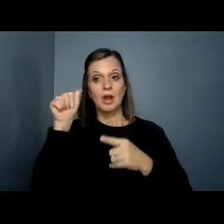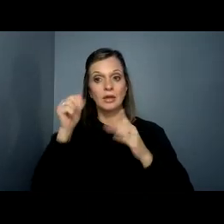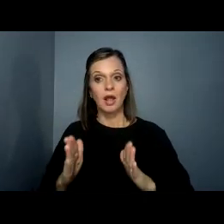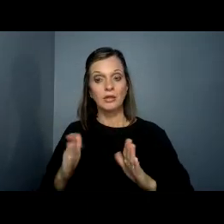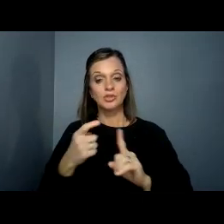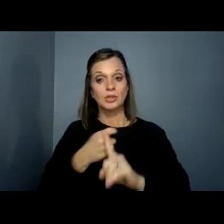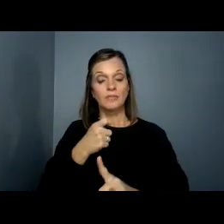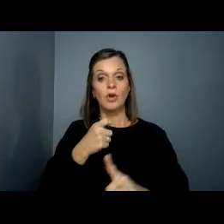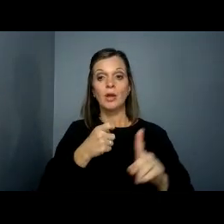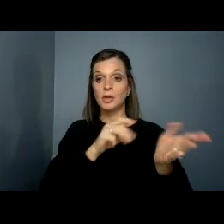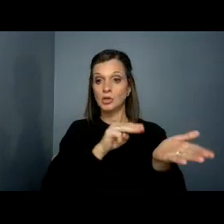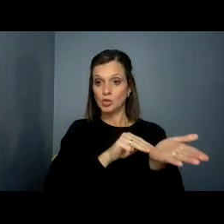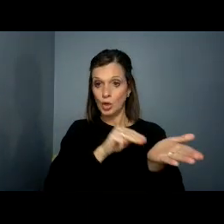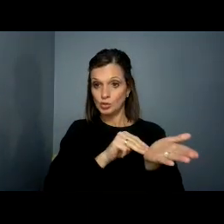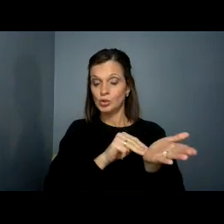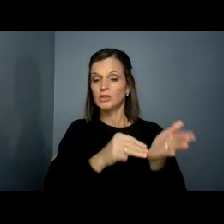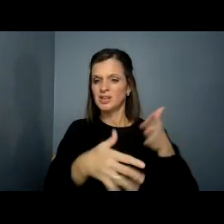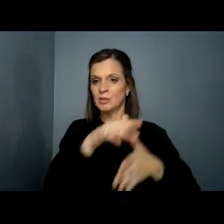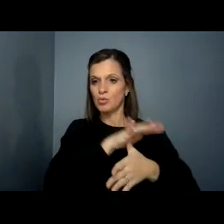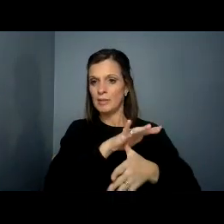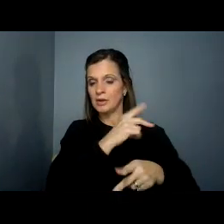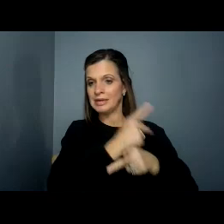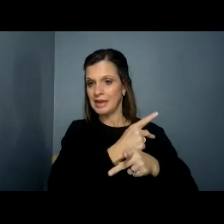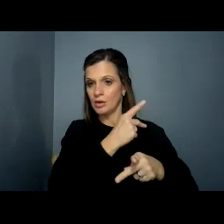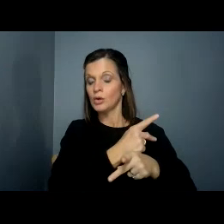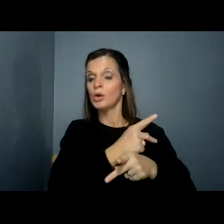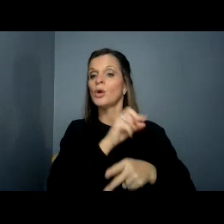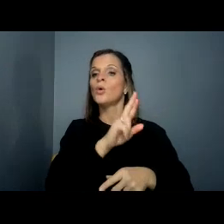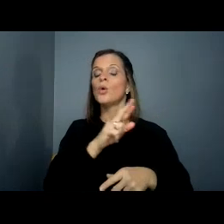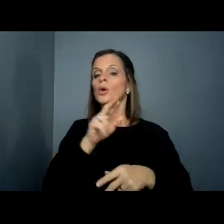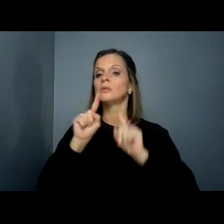to set call up an audiologist and say, hey, I'm. I'm having some hearing loss?